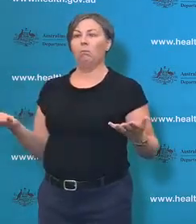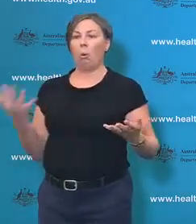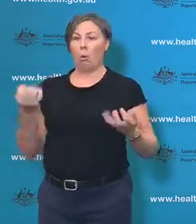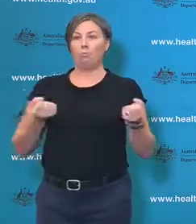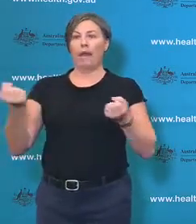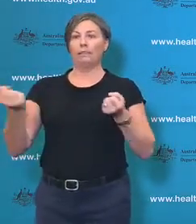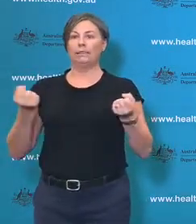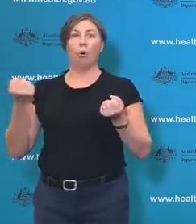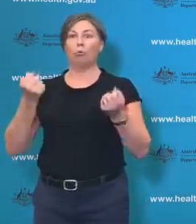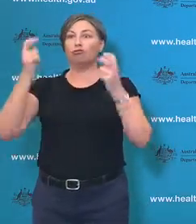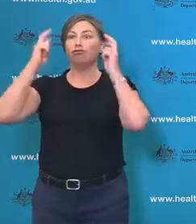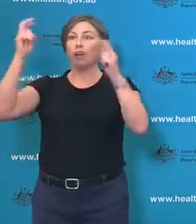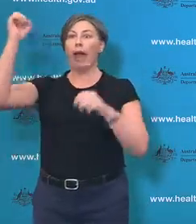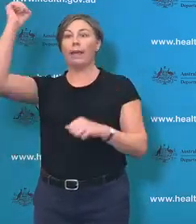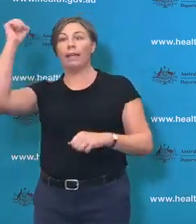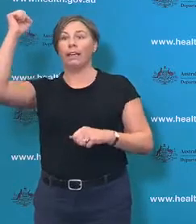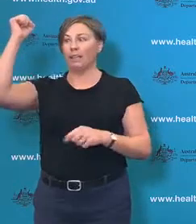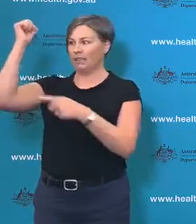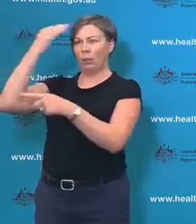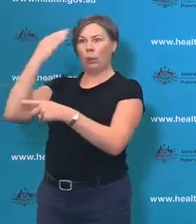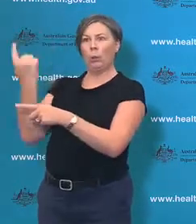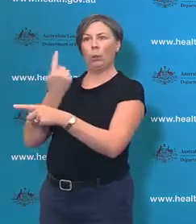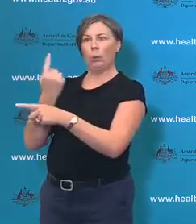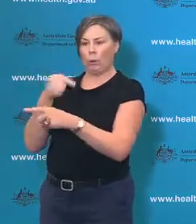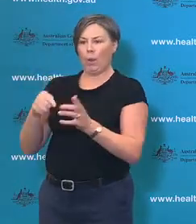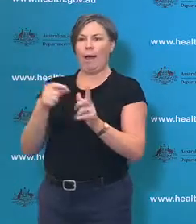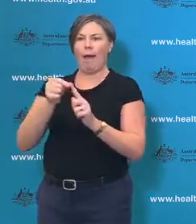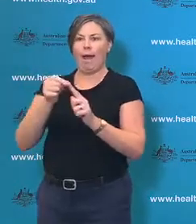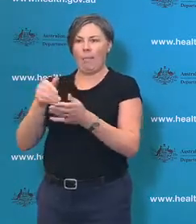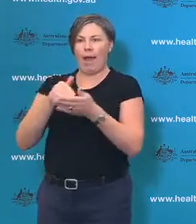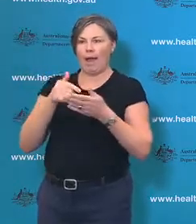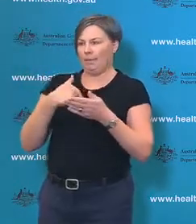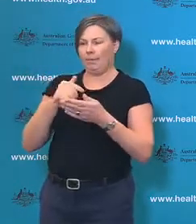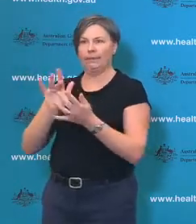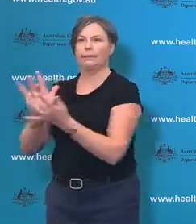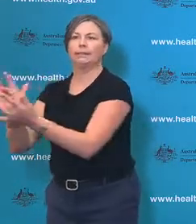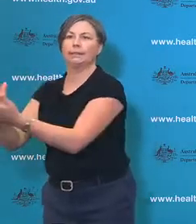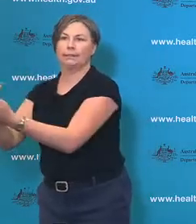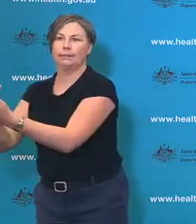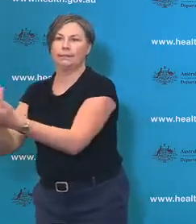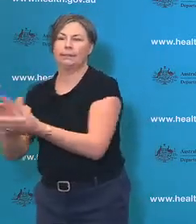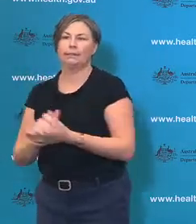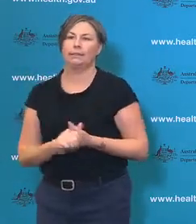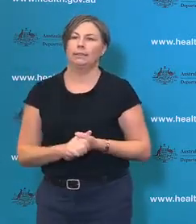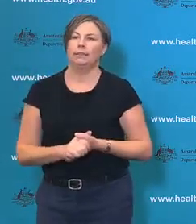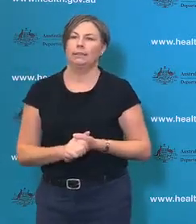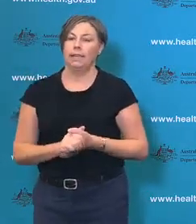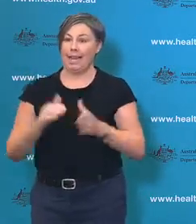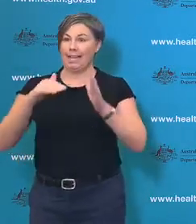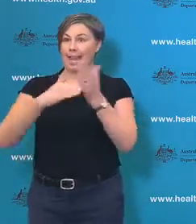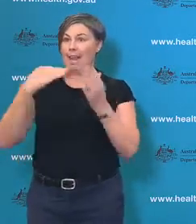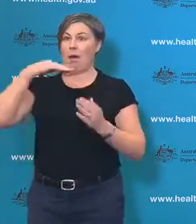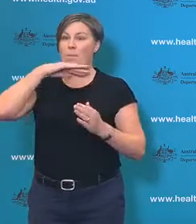at this time we hope that most people are staying in locked down and are only moving out of their homes for the 4 essential reasons which have been